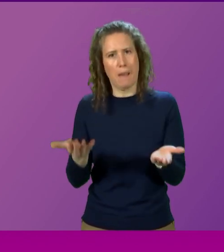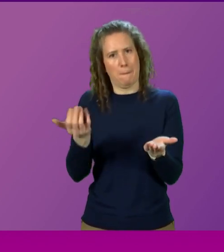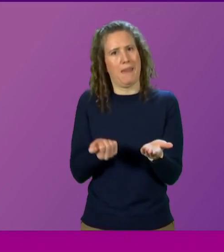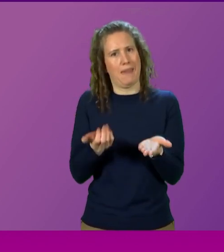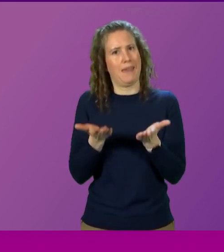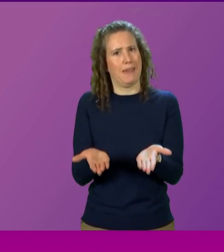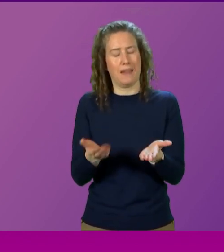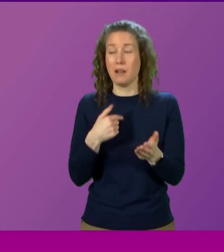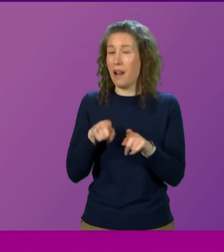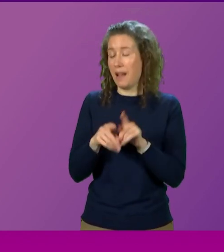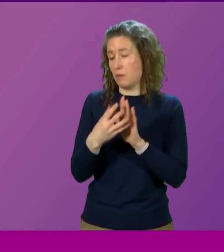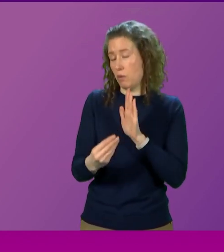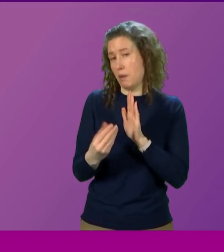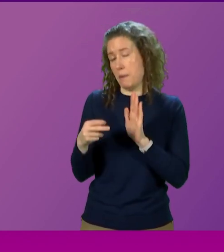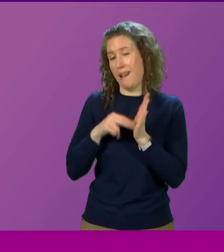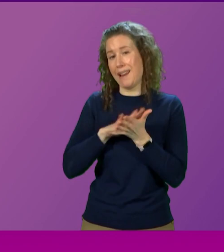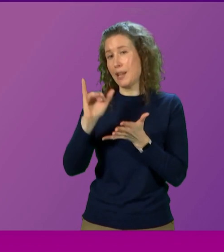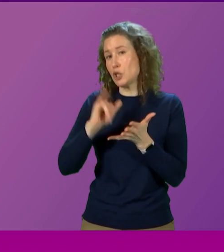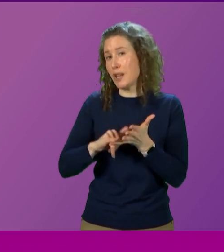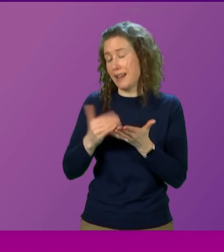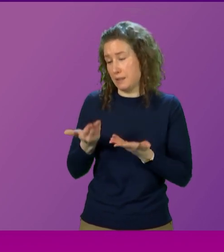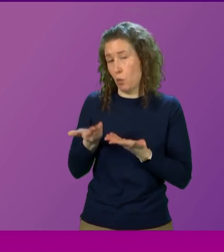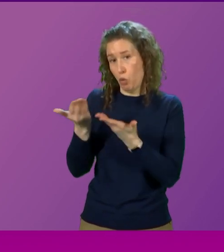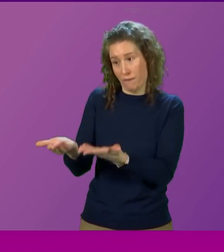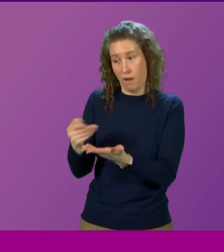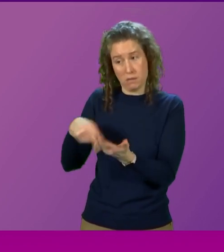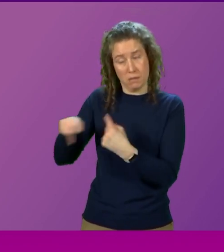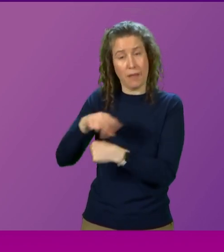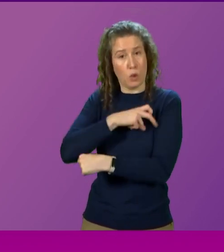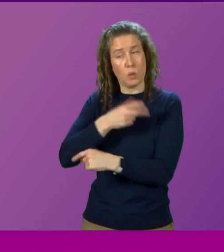In Scotland, the offer that the NHS unions are considering provides an average increase